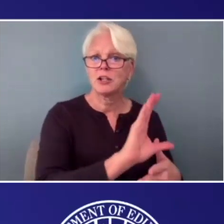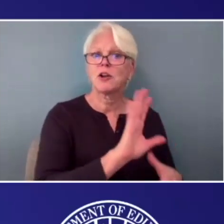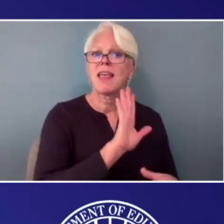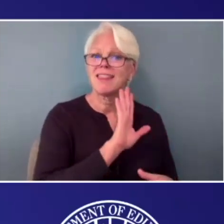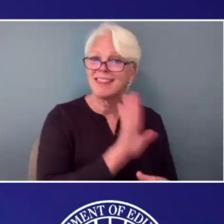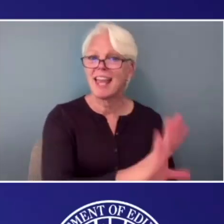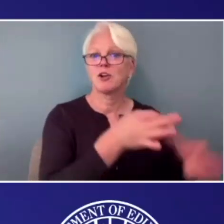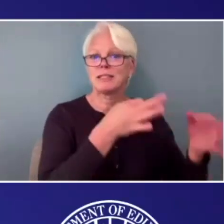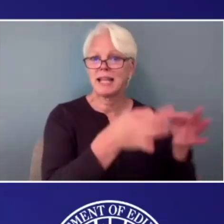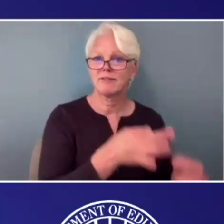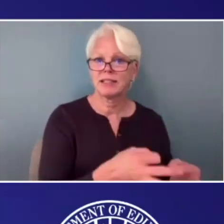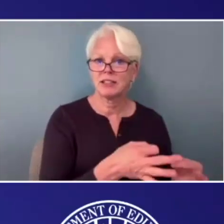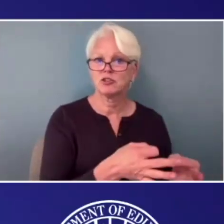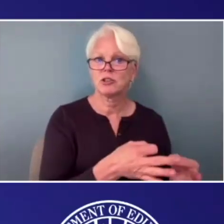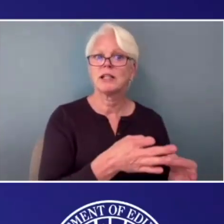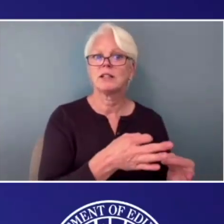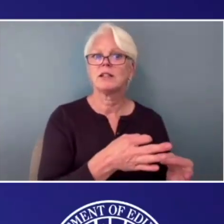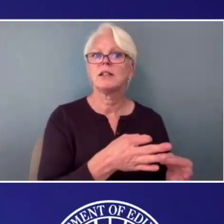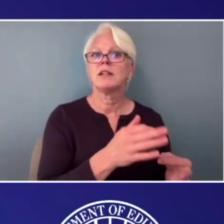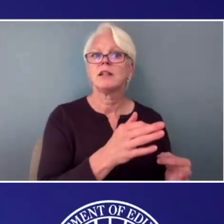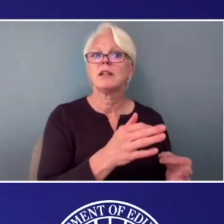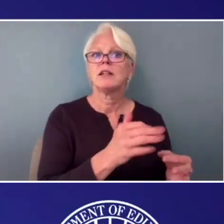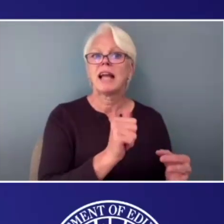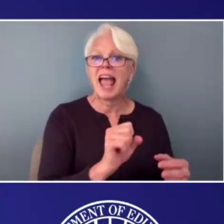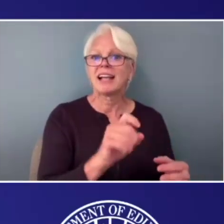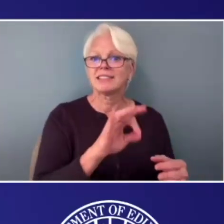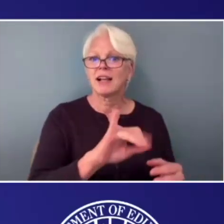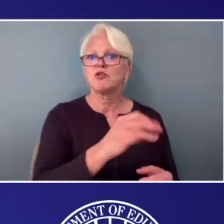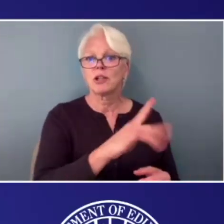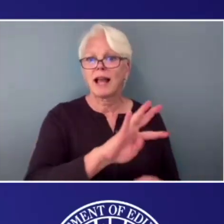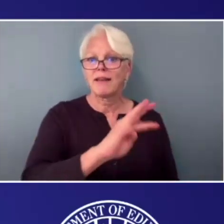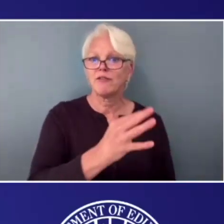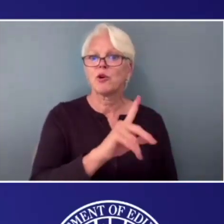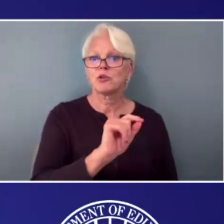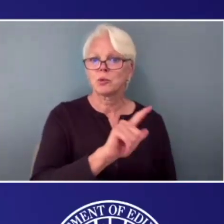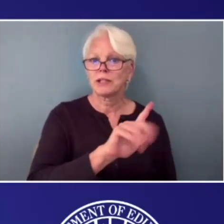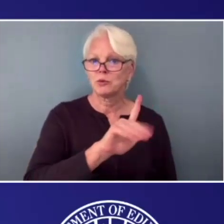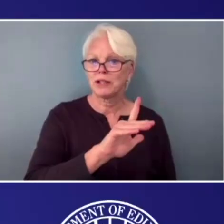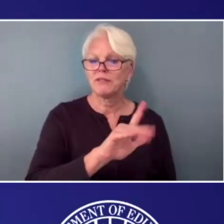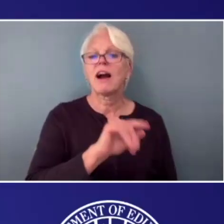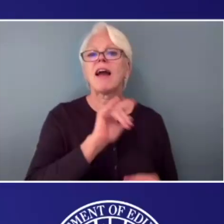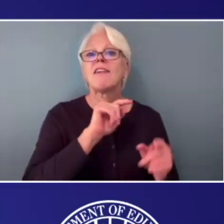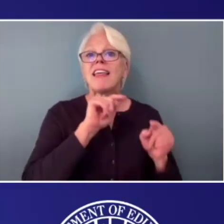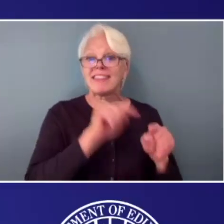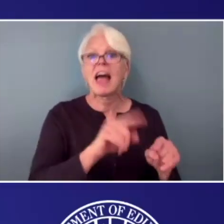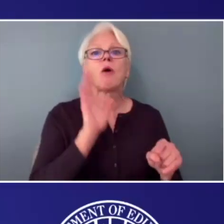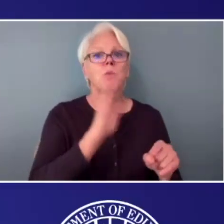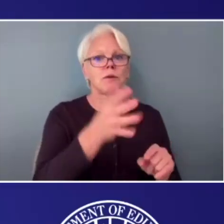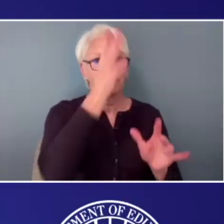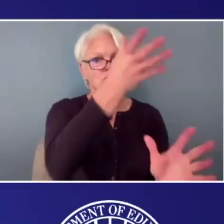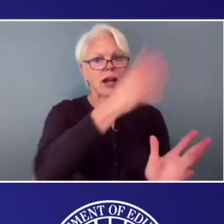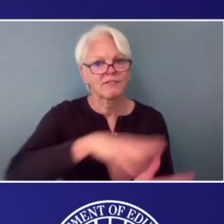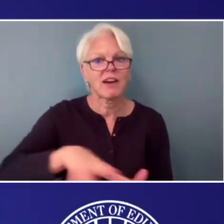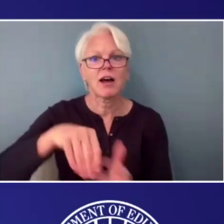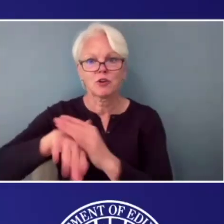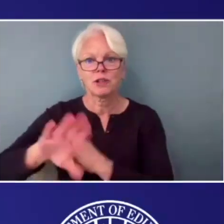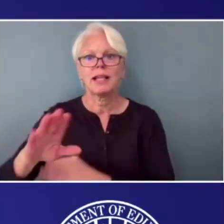as of July 4, 2025 would be grandfathered in and not all graduate and professional students?